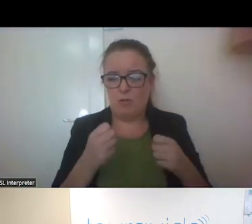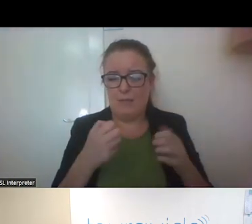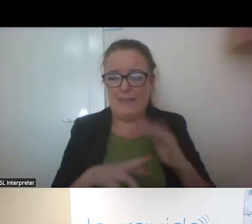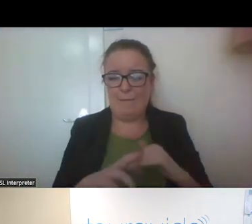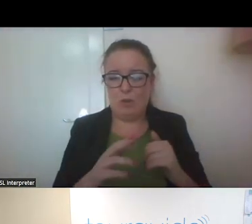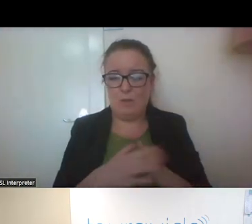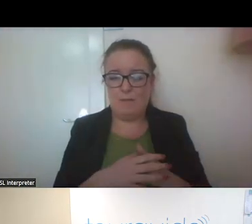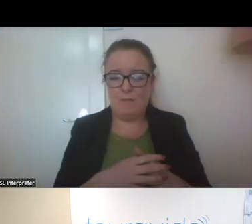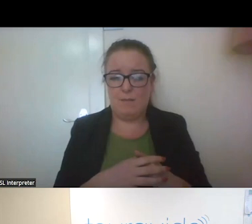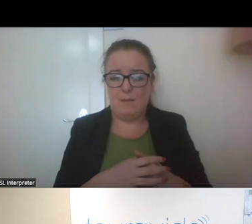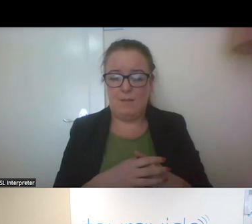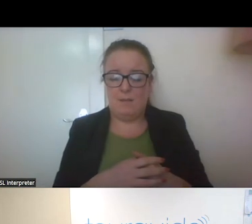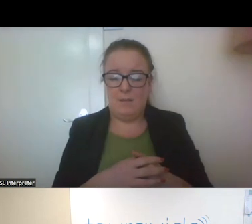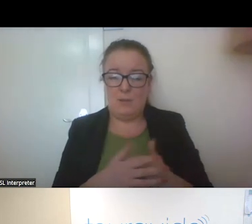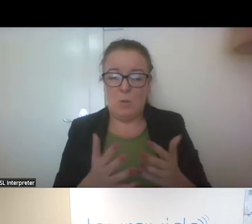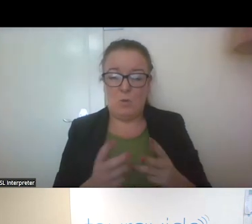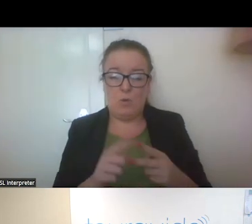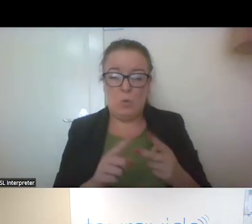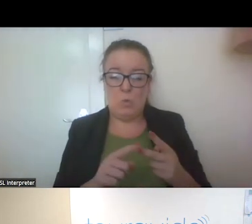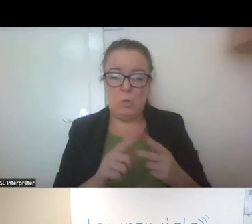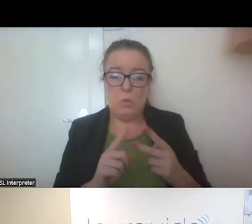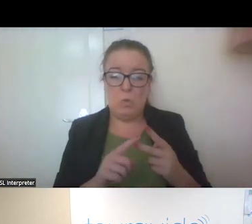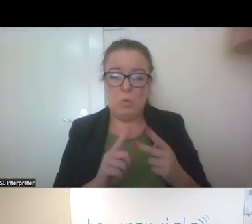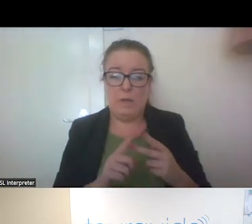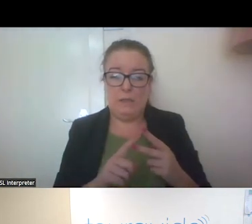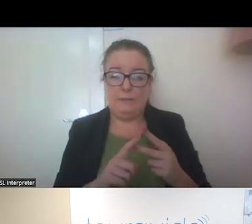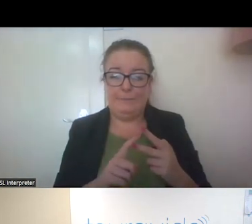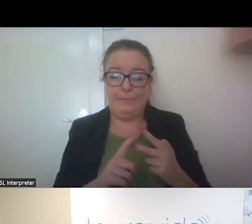So, that's the sort of two systems